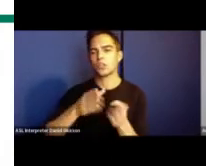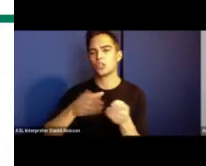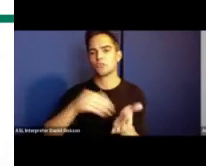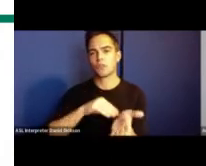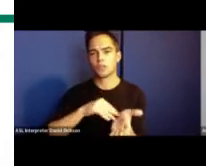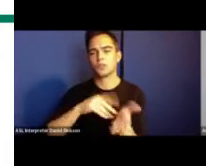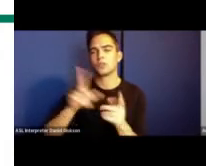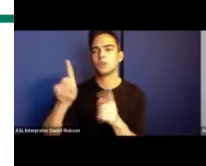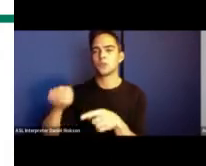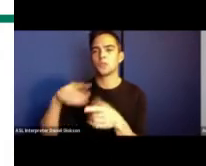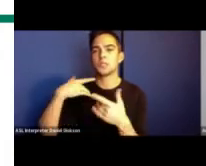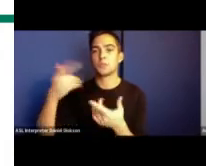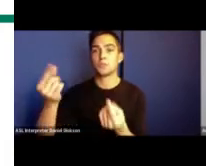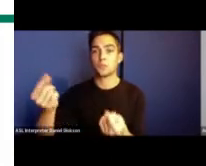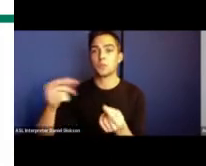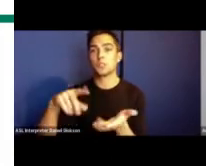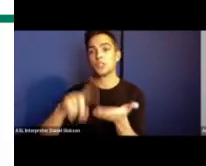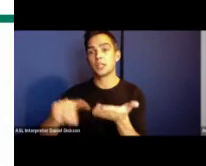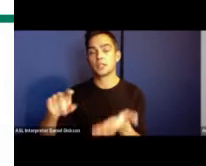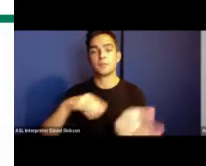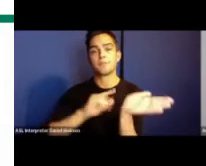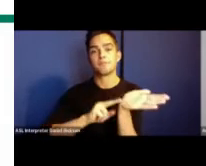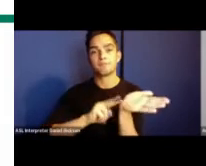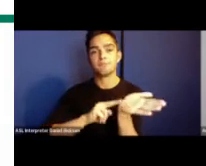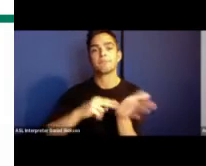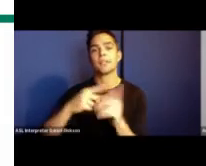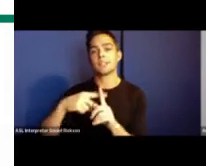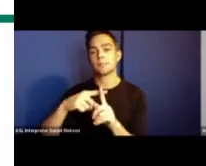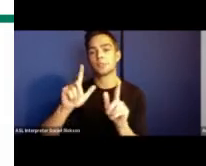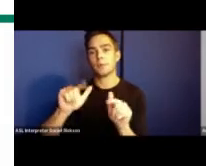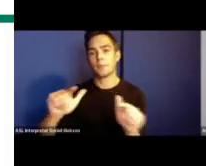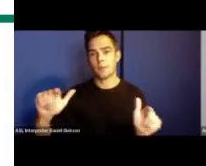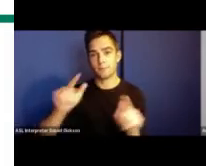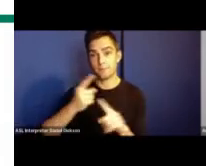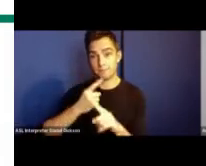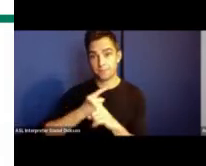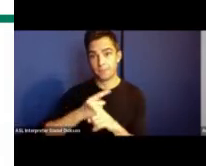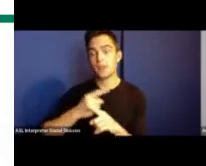happens is you would have your vital signs checked. So the idea here is that if you are going to